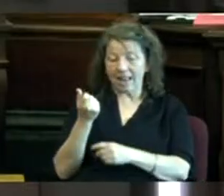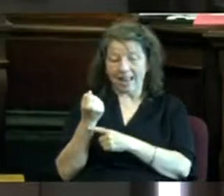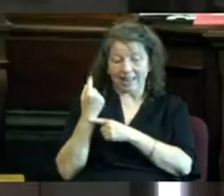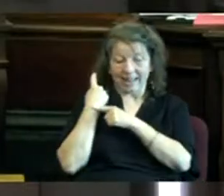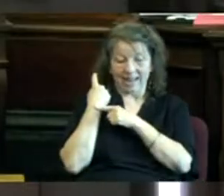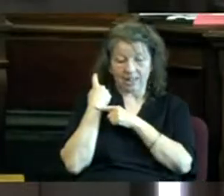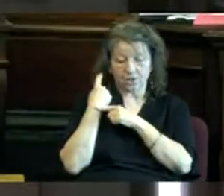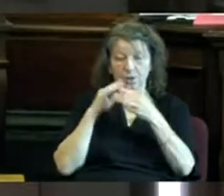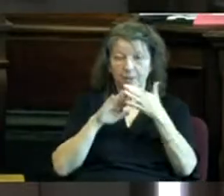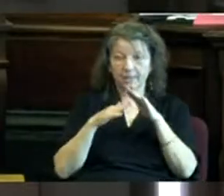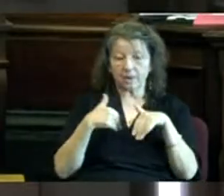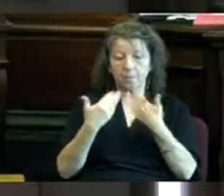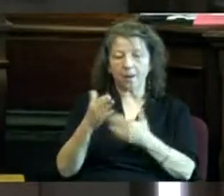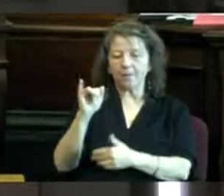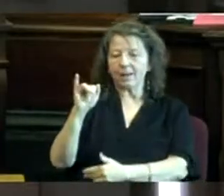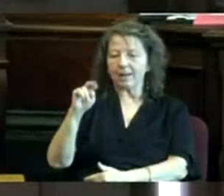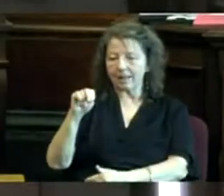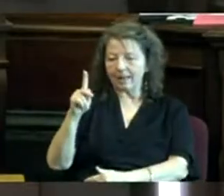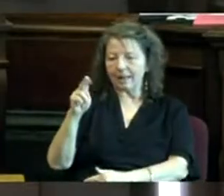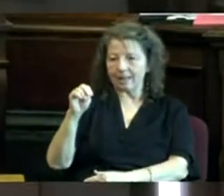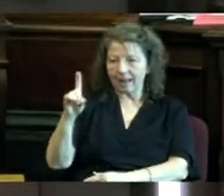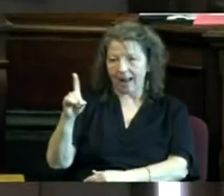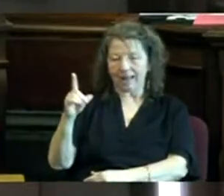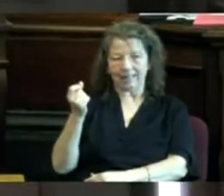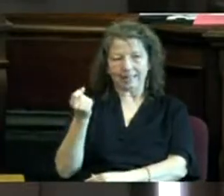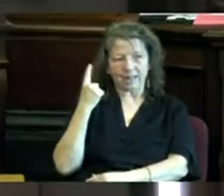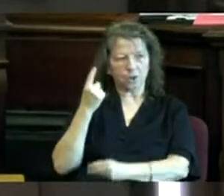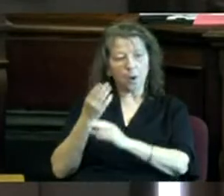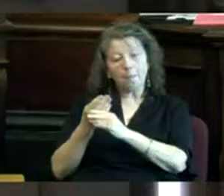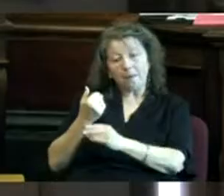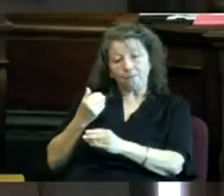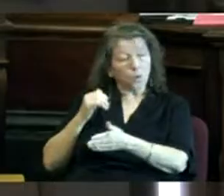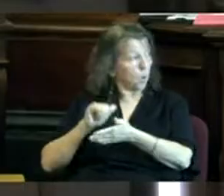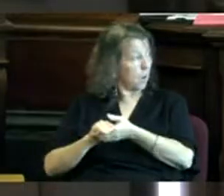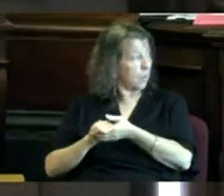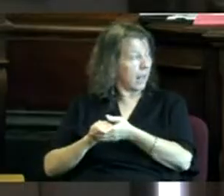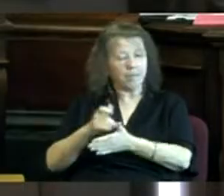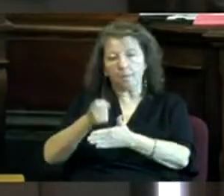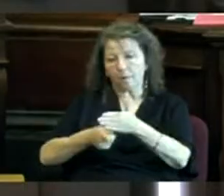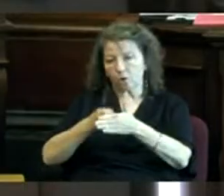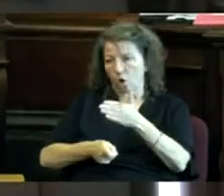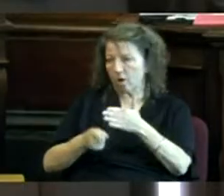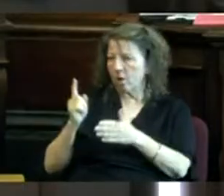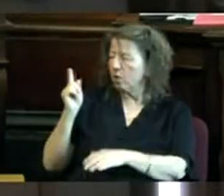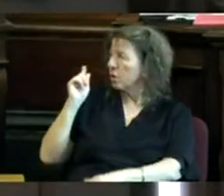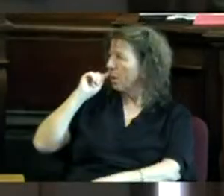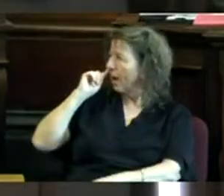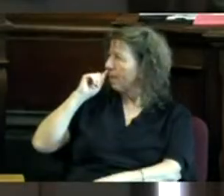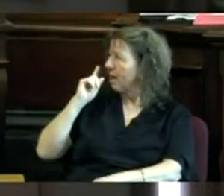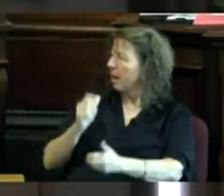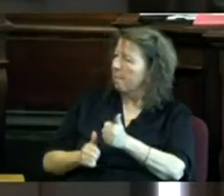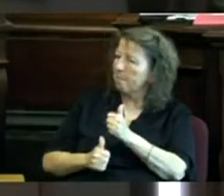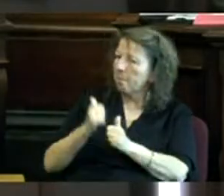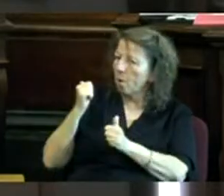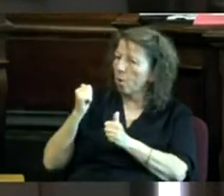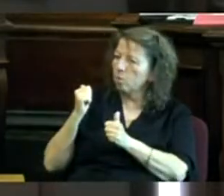just on Councilmember Monroe's question. Last year, the city started providing services in